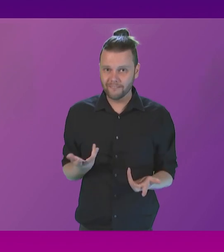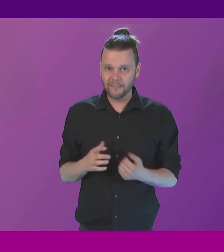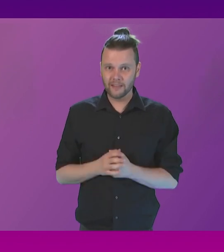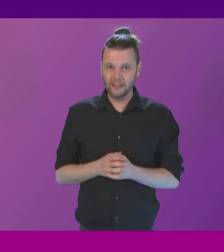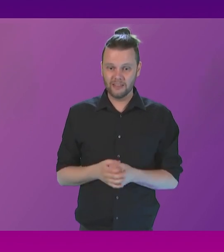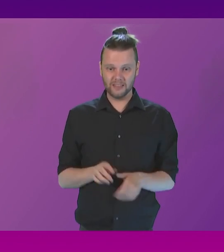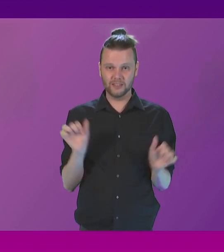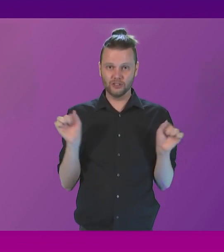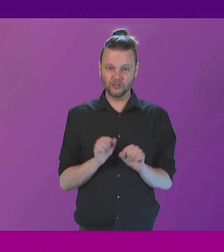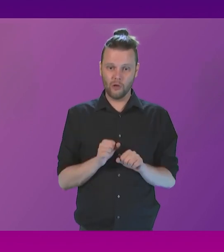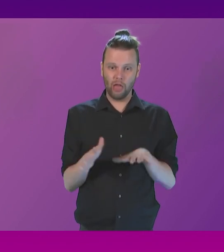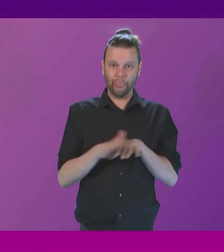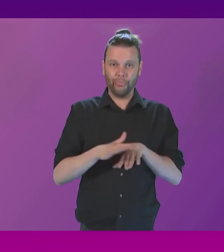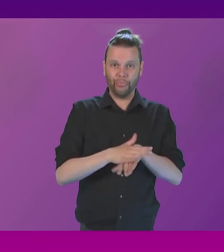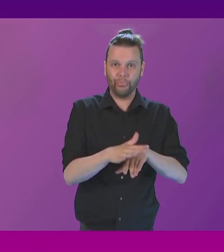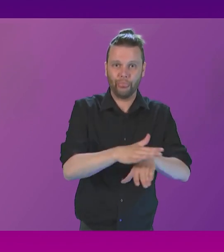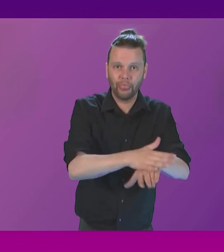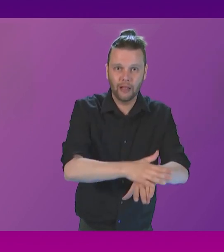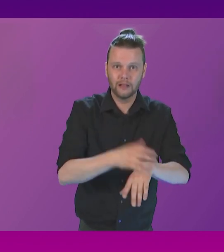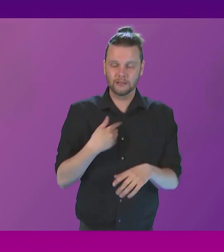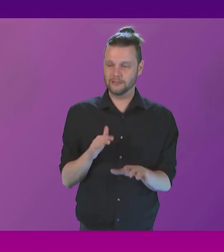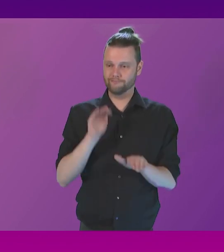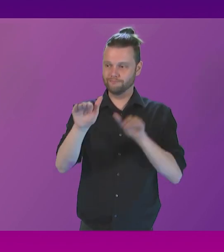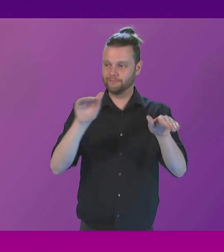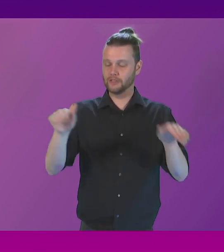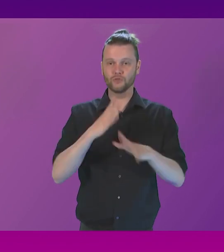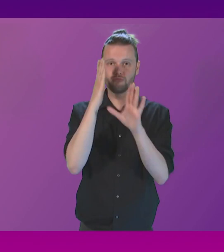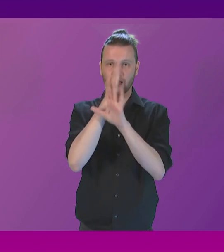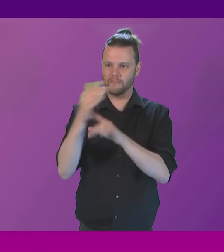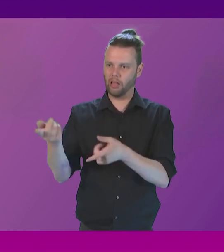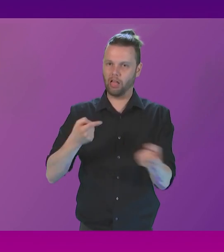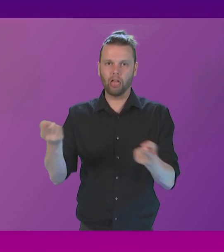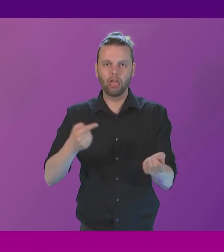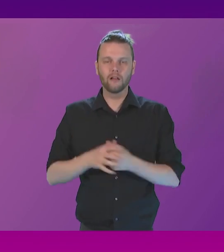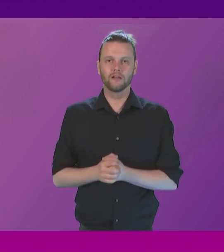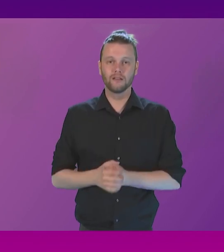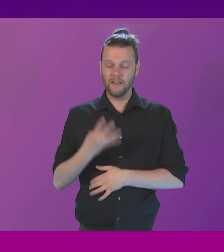solution is to outsource services to the private sector. It is spending £14 million to meet the